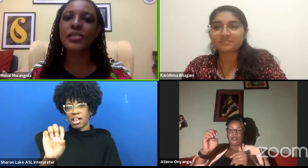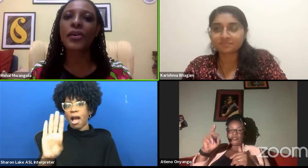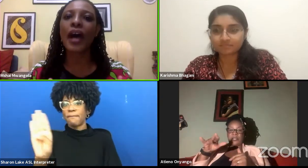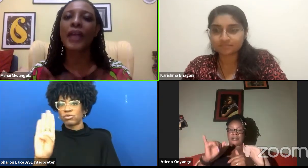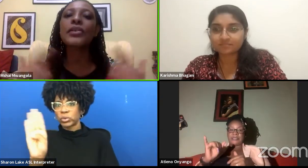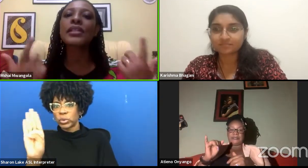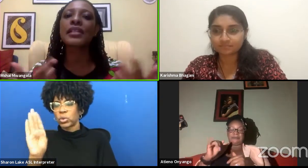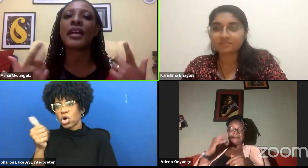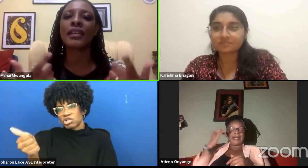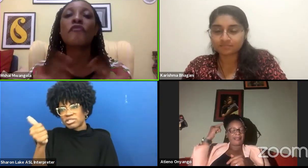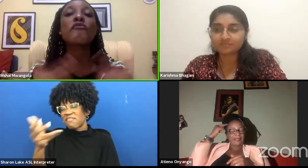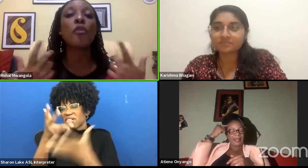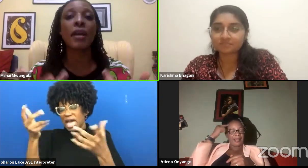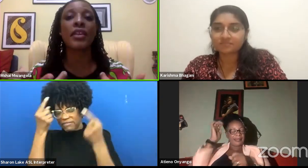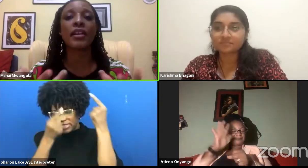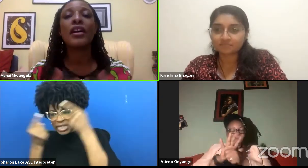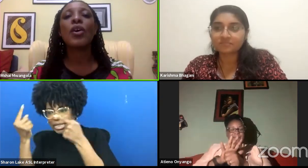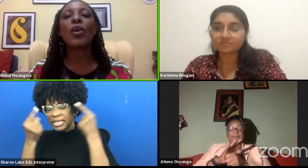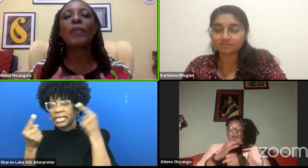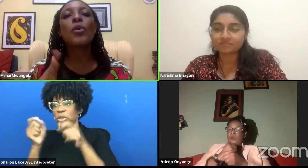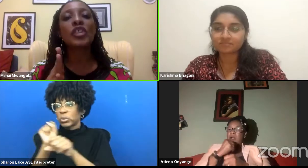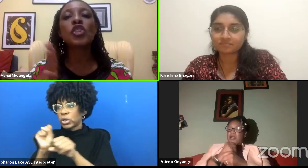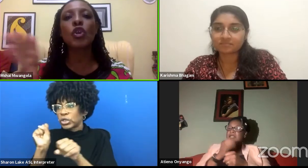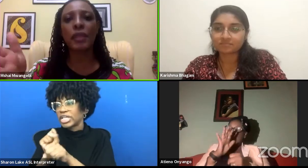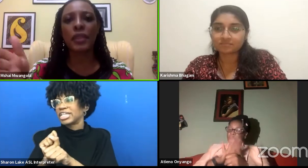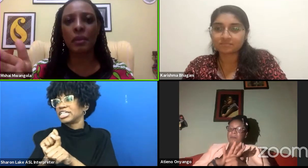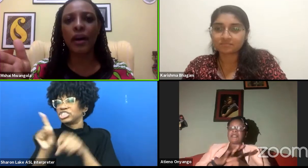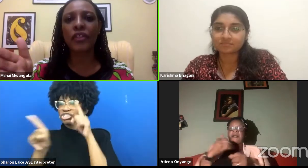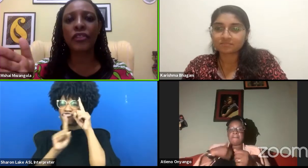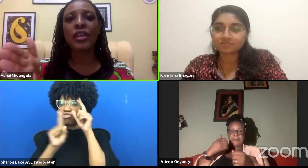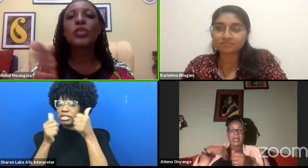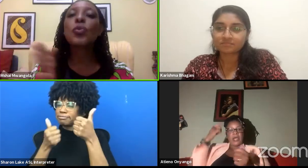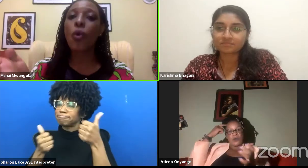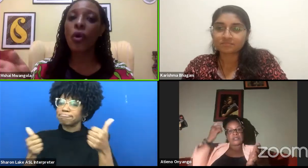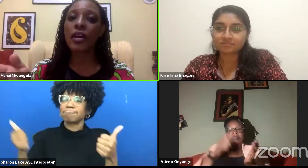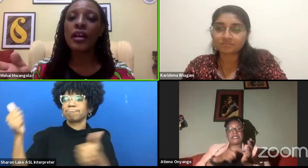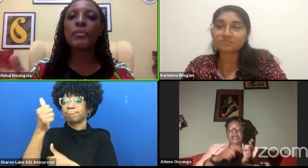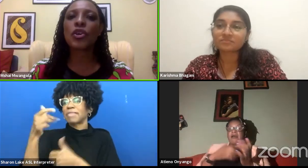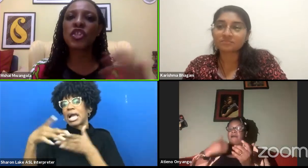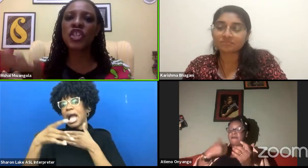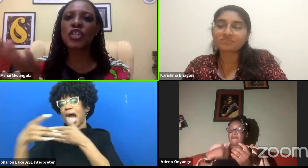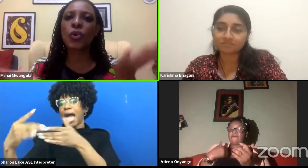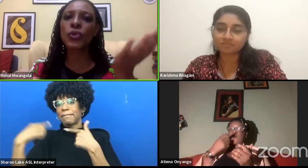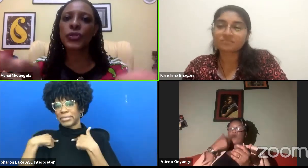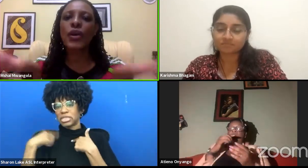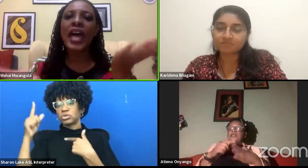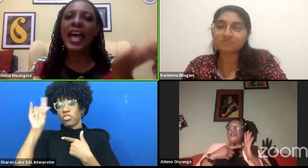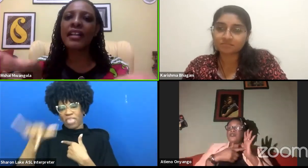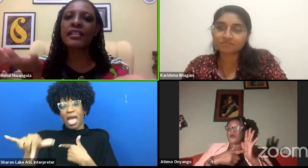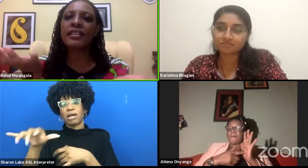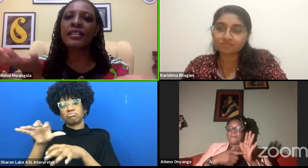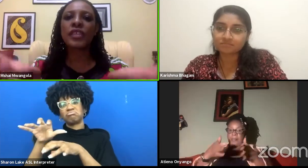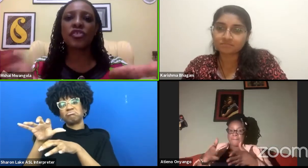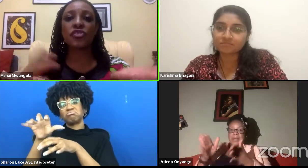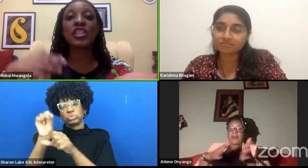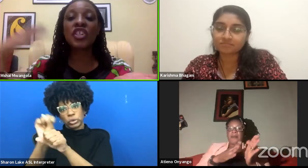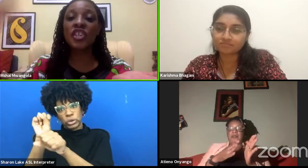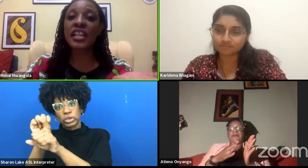So I consider her the foremother who has shown me the path to walk, because she's also held this tradition